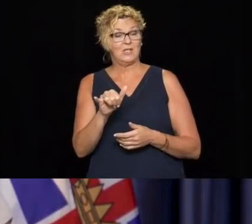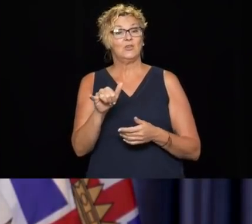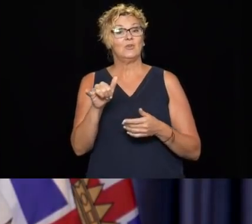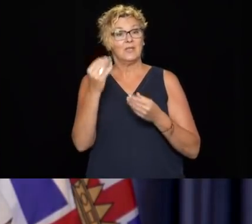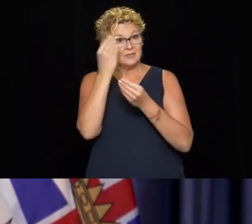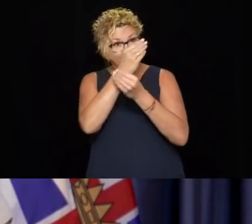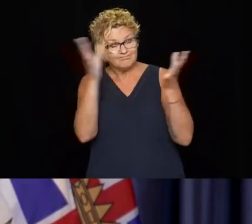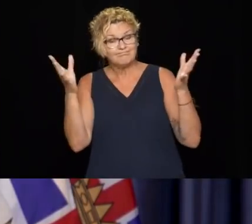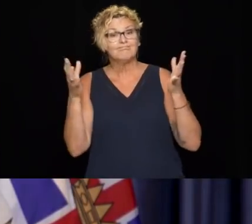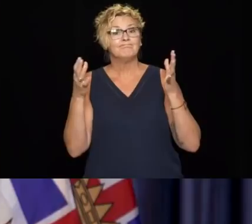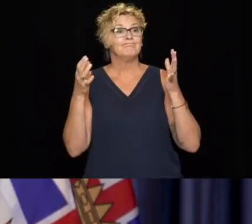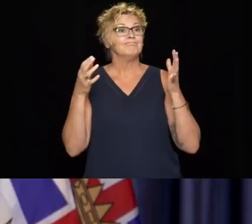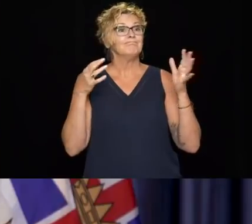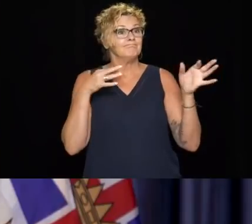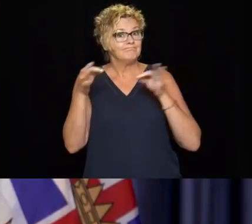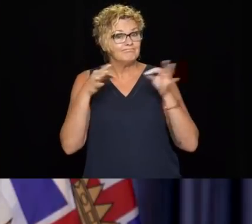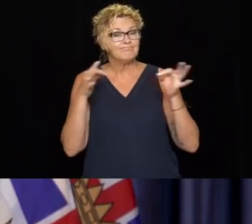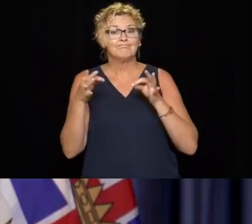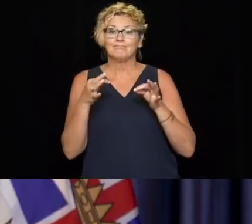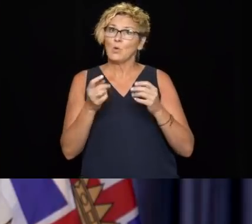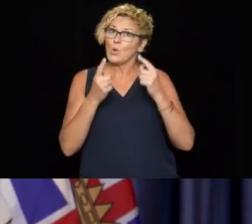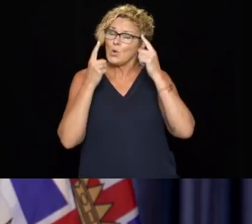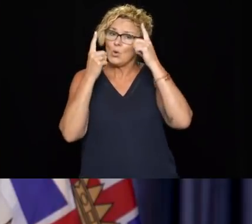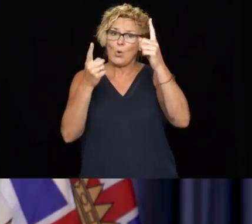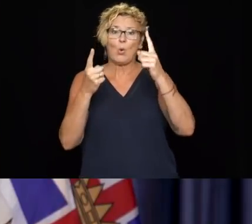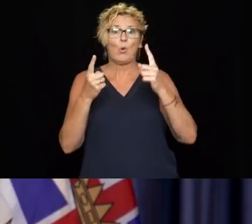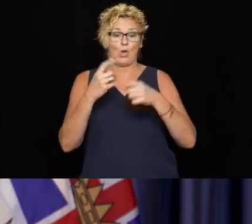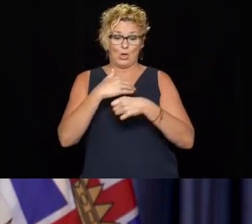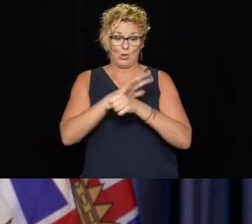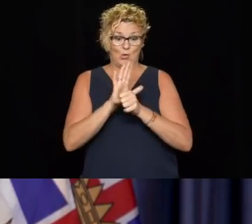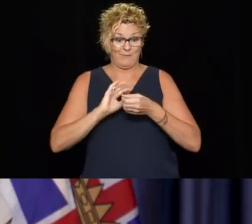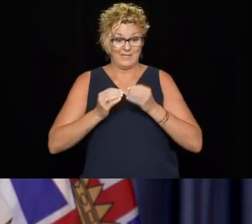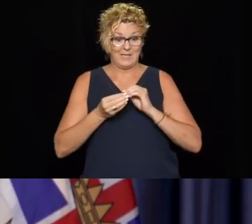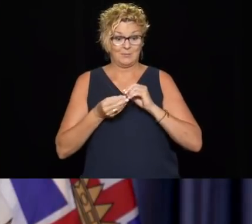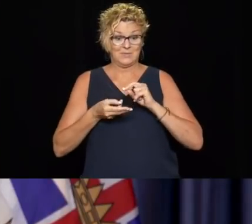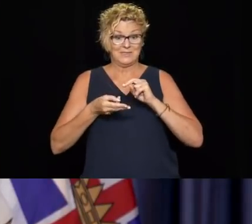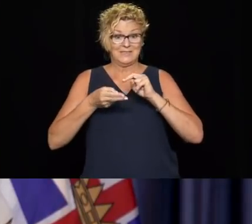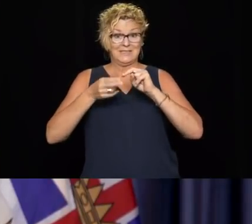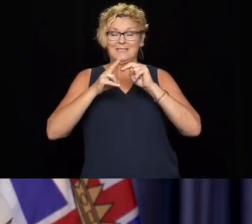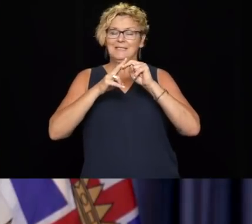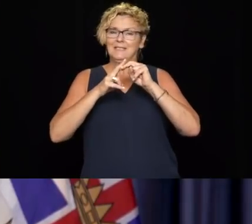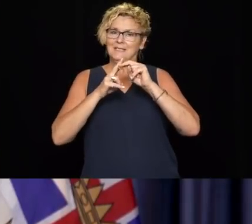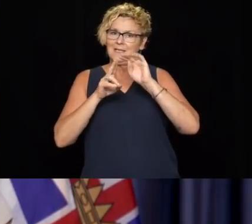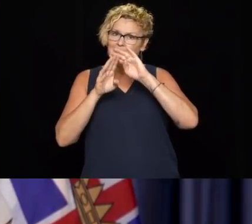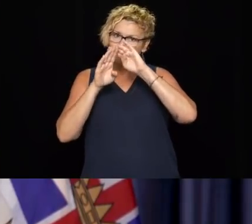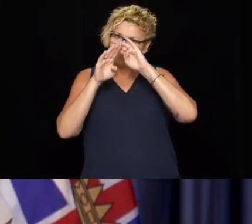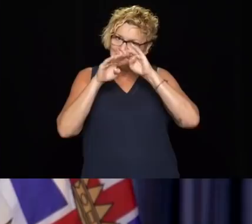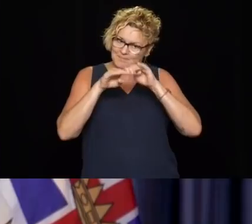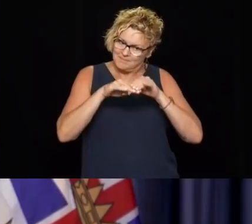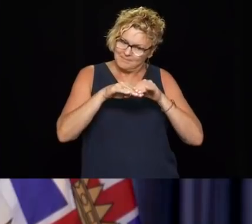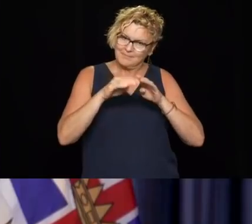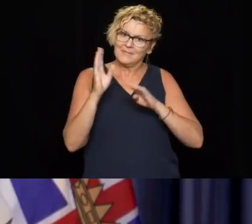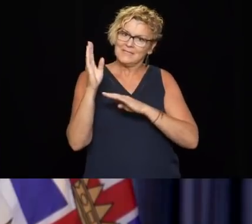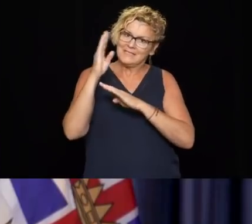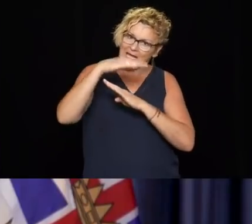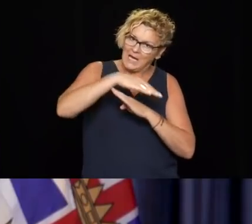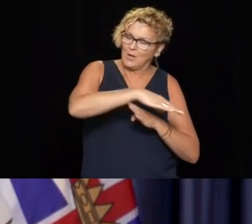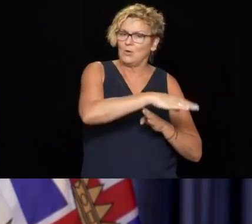come into the fall, our pandemic plan has been working, we need to accelerate an upper game, not just in the delivery of services but citizens across British Columbia.